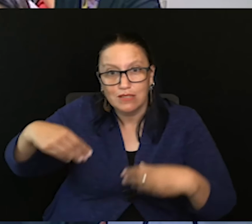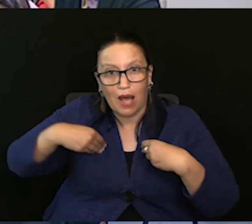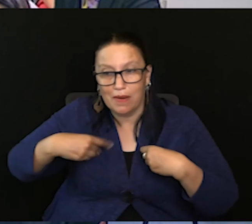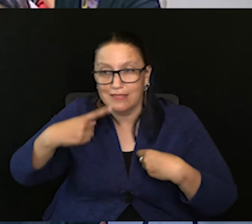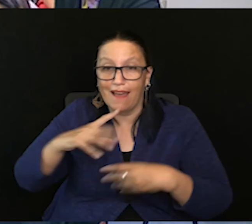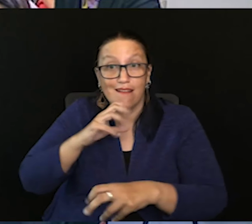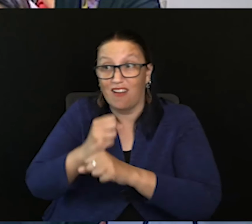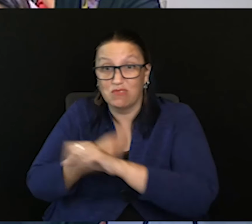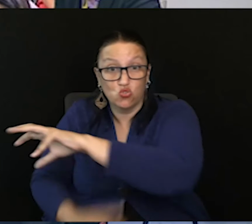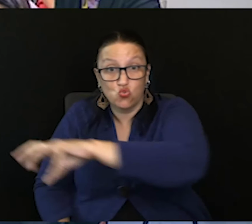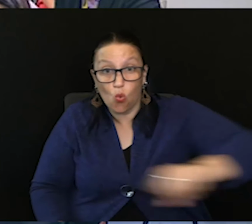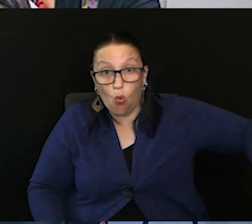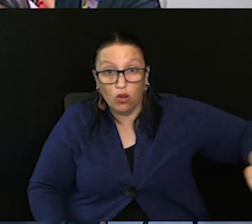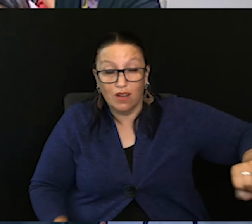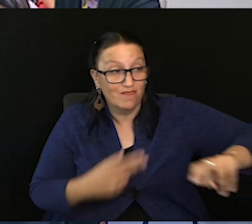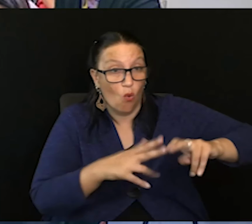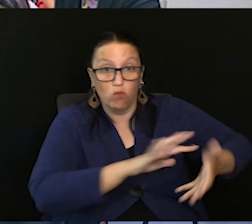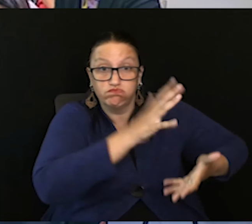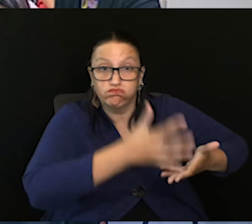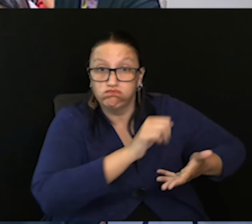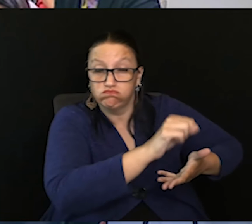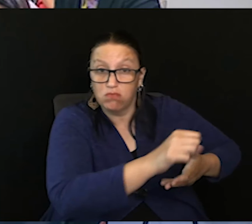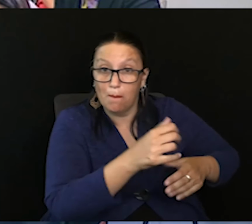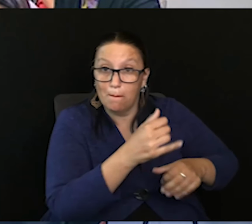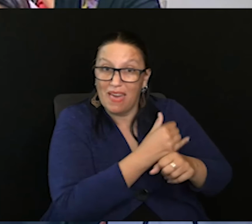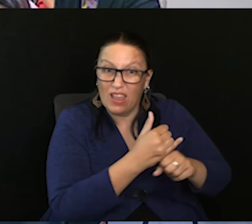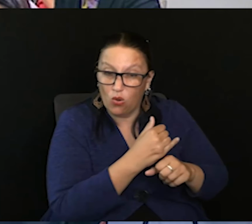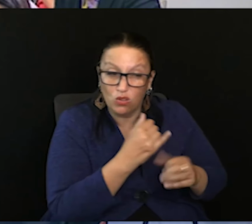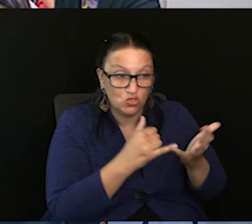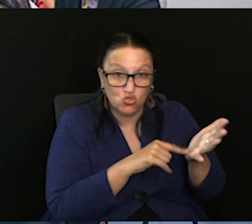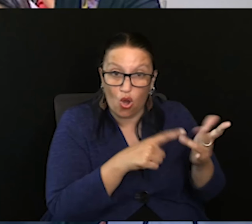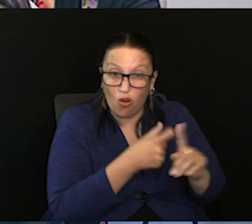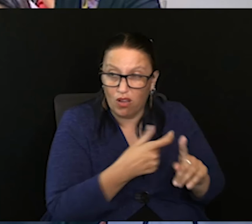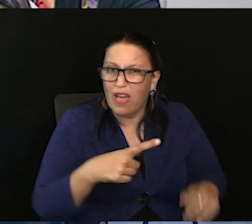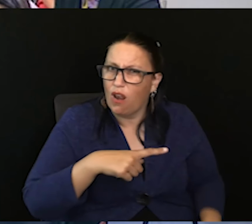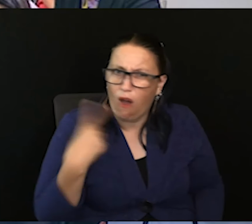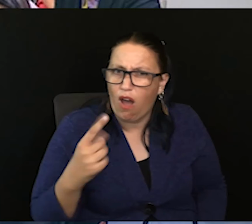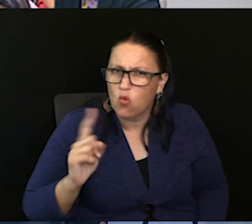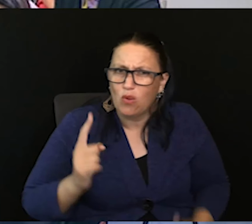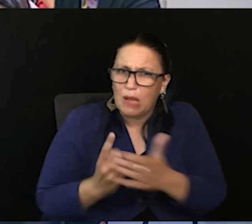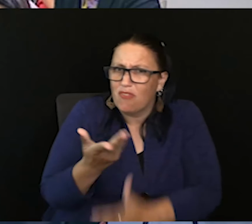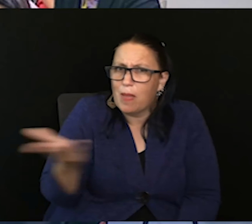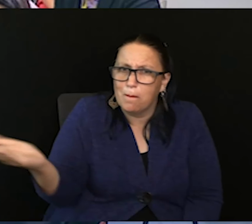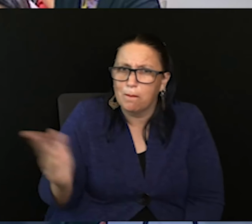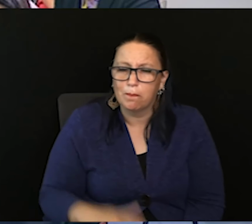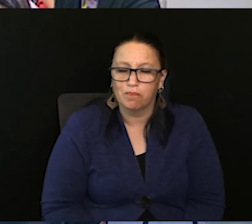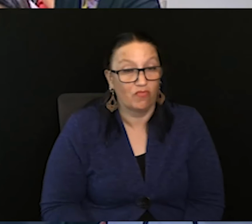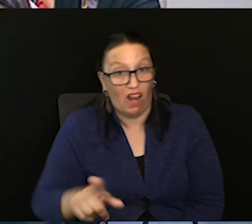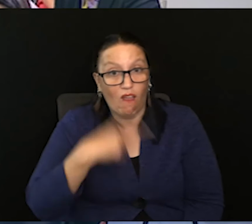customers that the federal government has taken stuff for the medical stockpile, are they lying? Are they having it on?